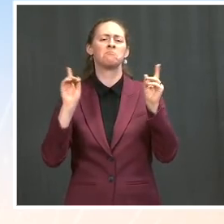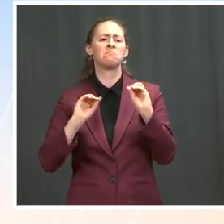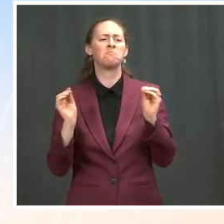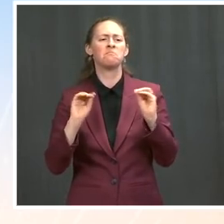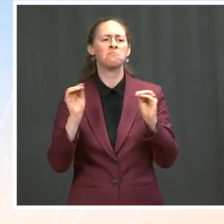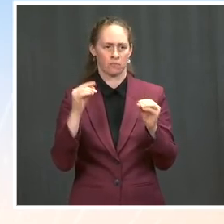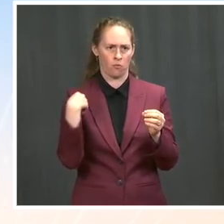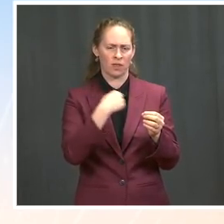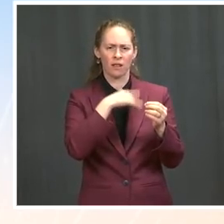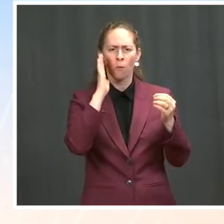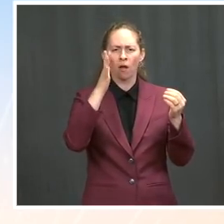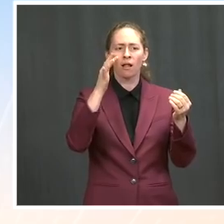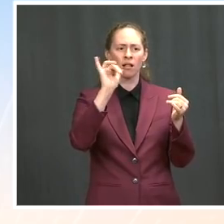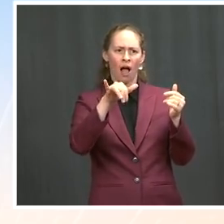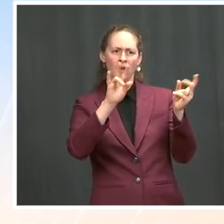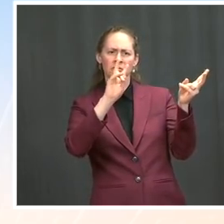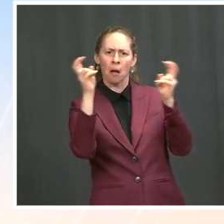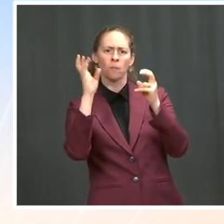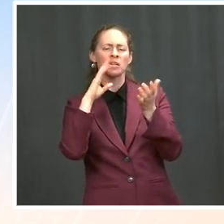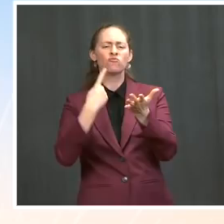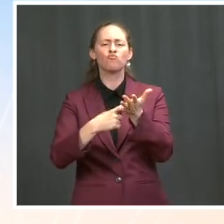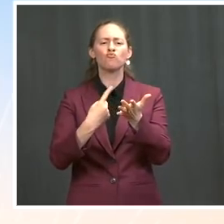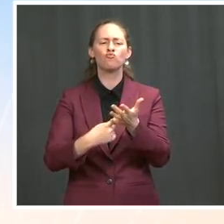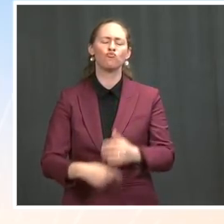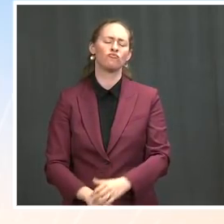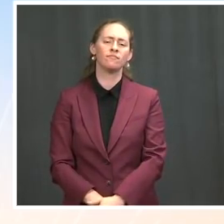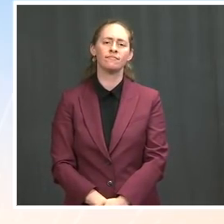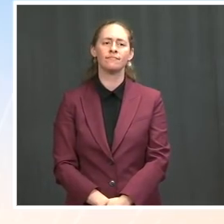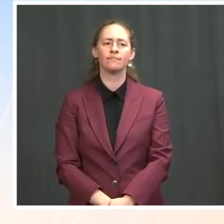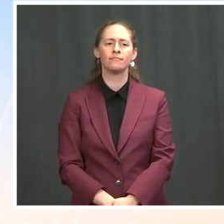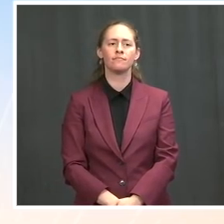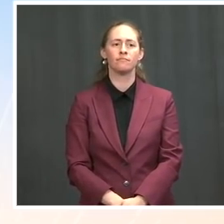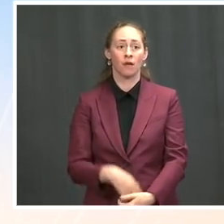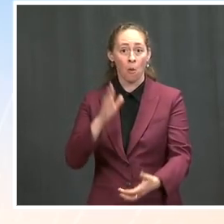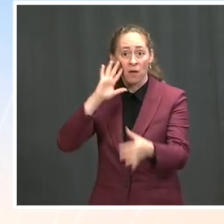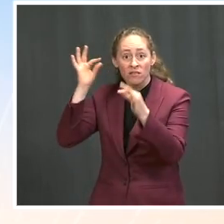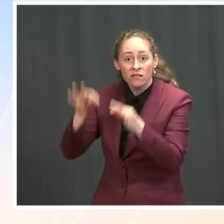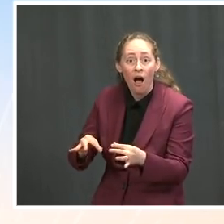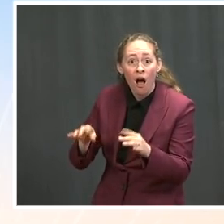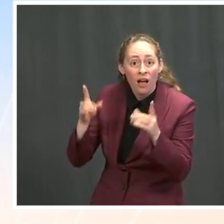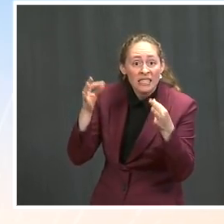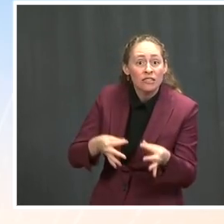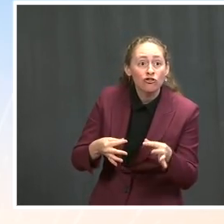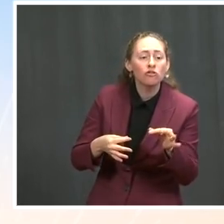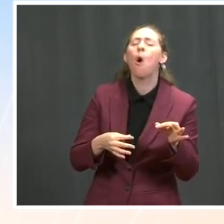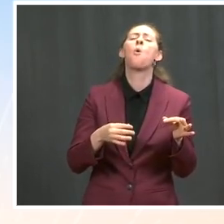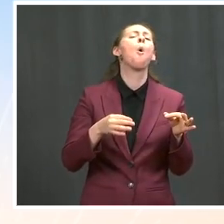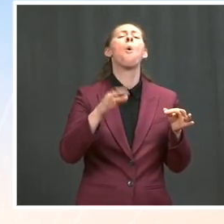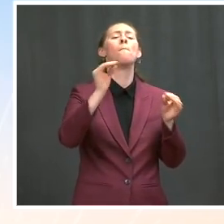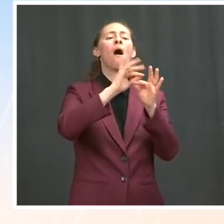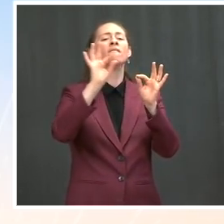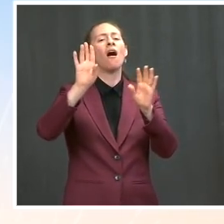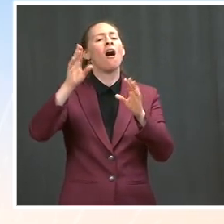The Press: Are you expecting any decisions to come out of it? Ms. Psaki: I think it's more of an update than it is a decision. Go ahead.